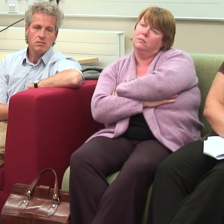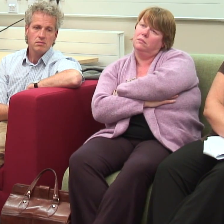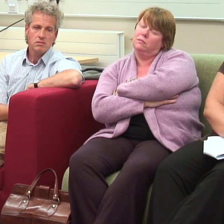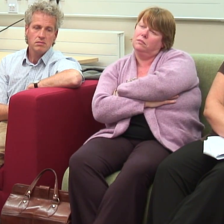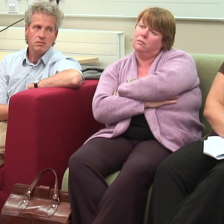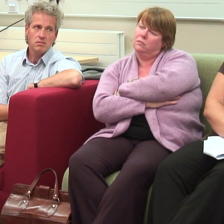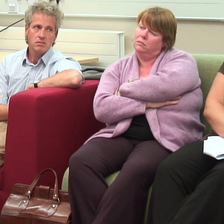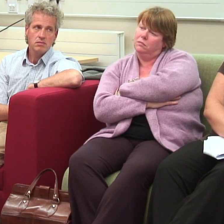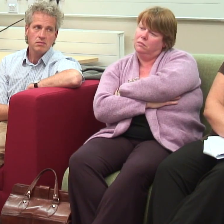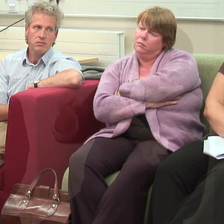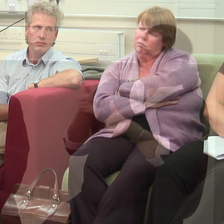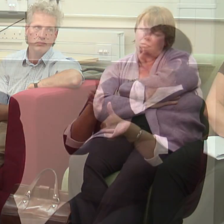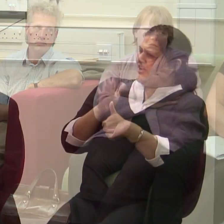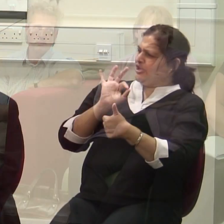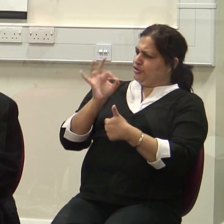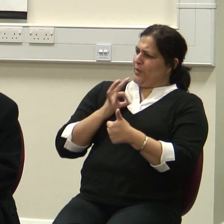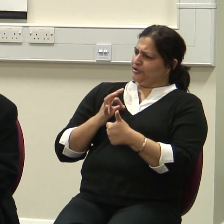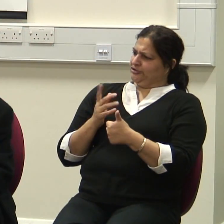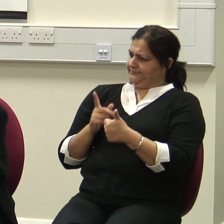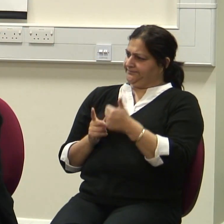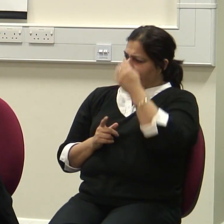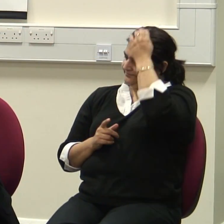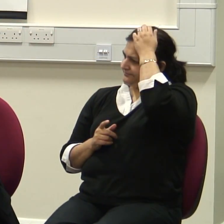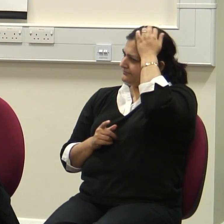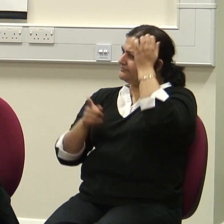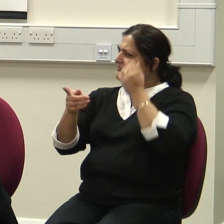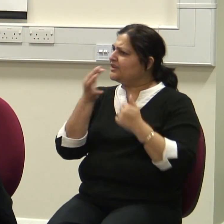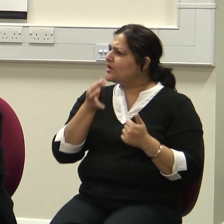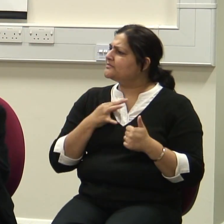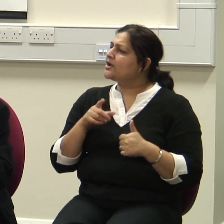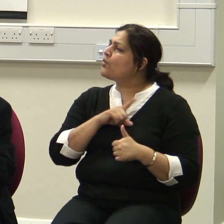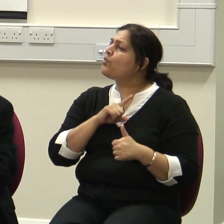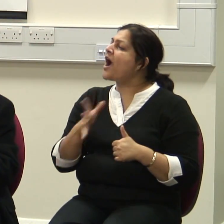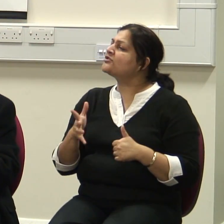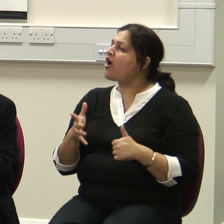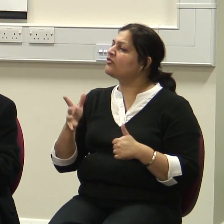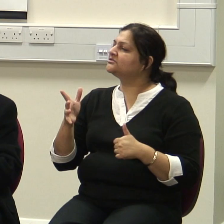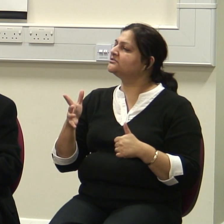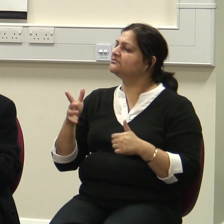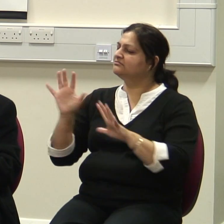in the East as it does in the West? Your first question is why don't people just lock people up in prison who don't conform